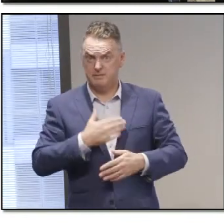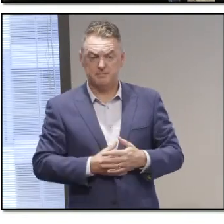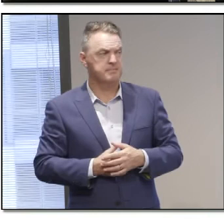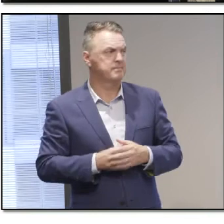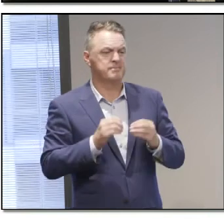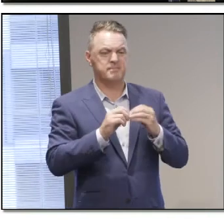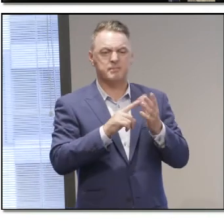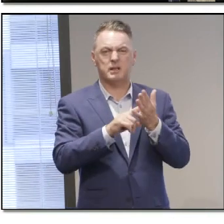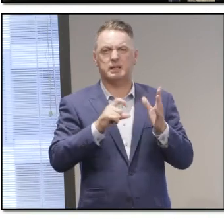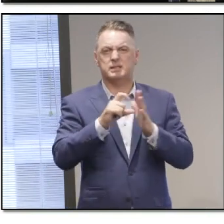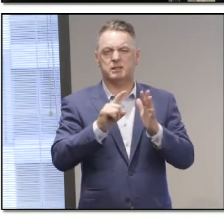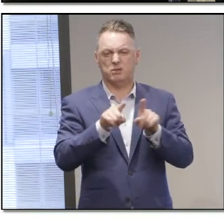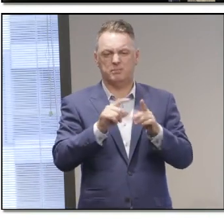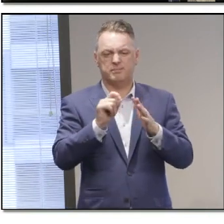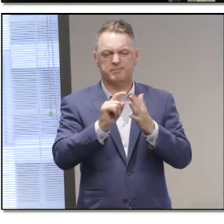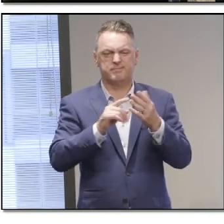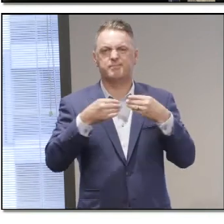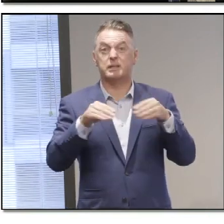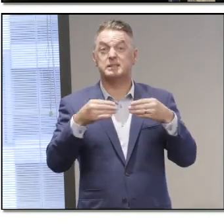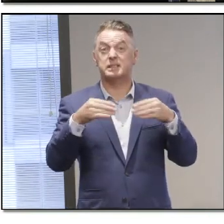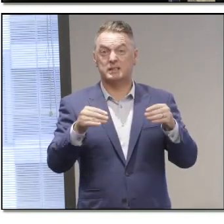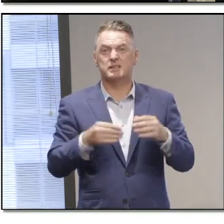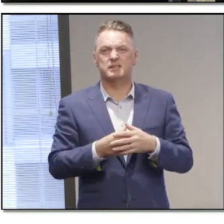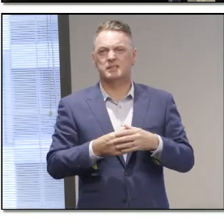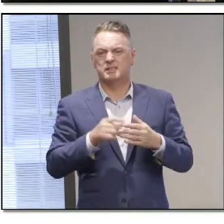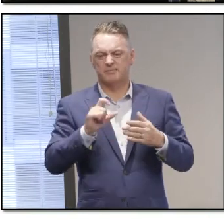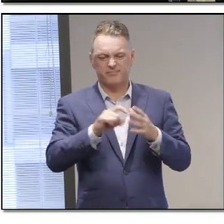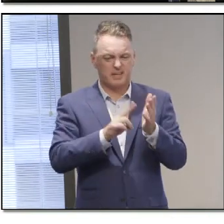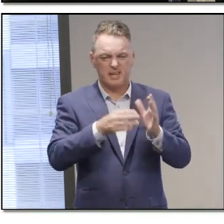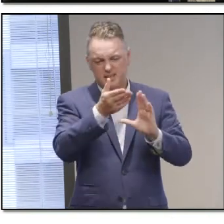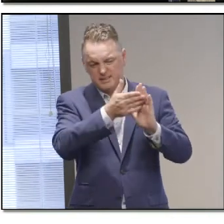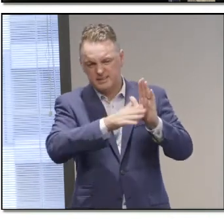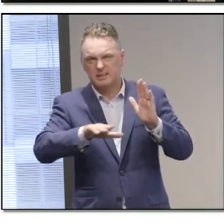plasticizers, they're the ones in linings of cans, they're in the soft plastics,